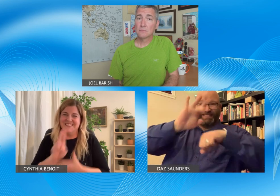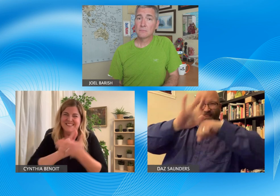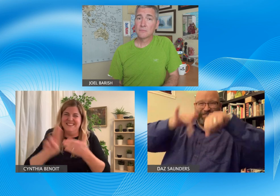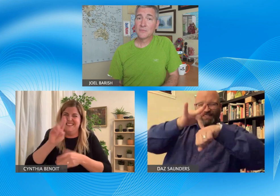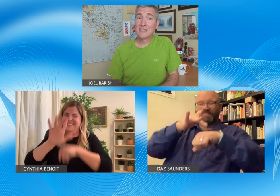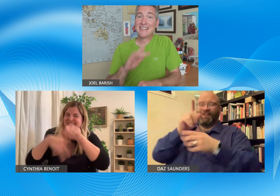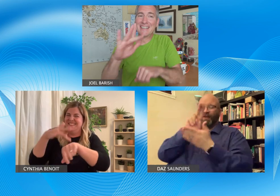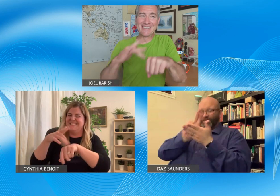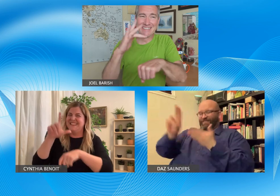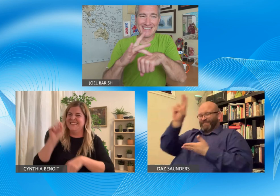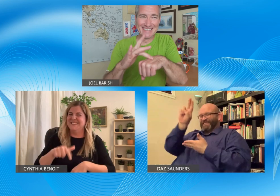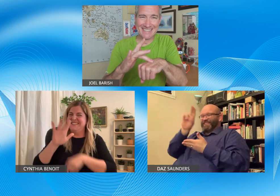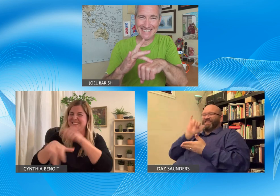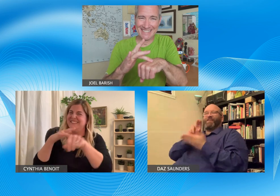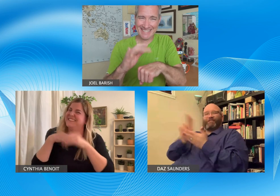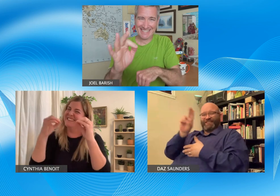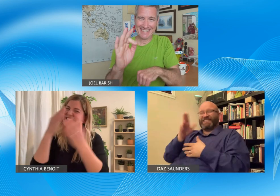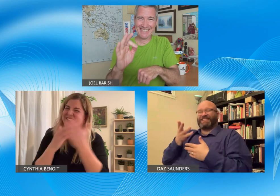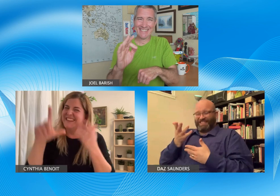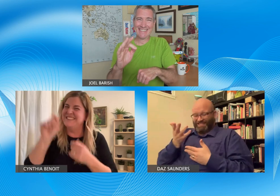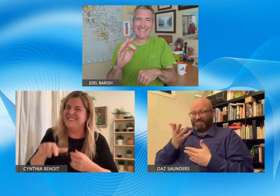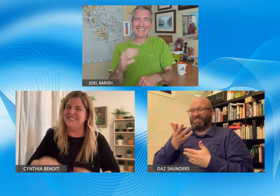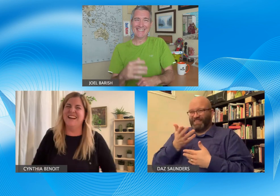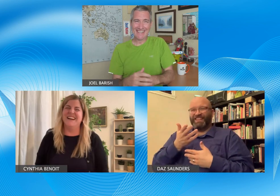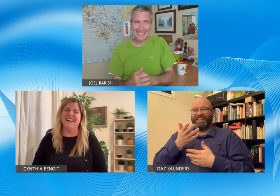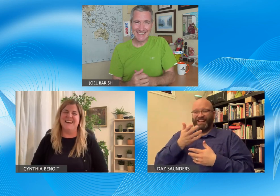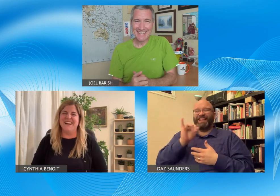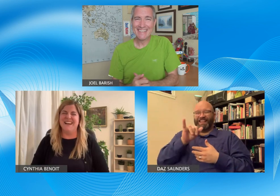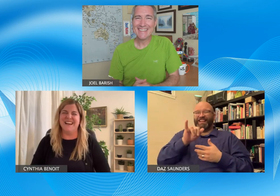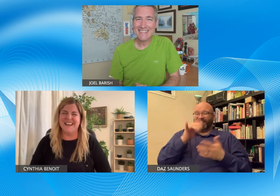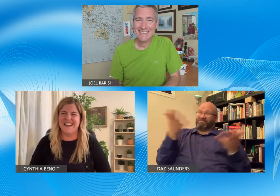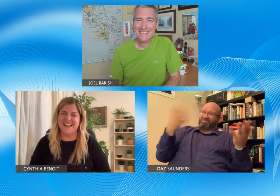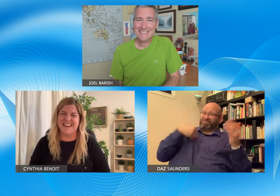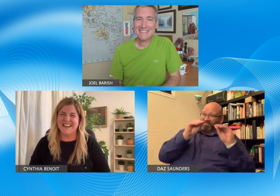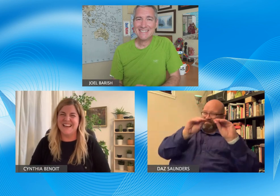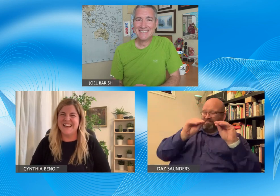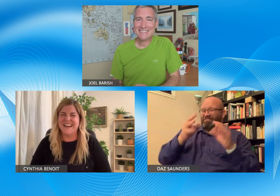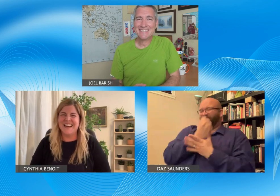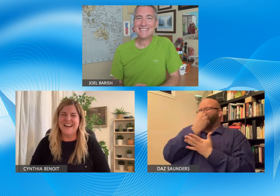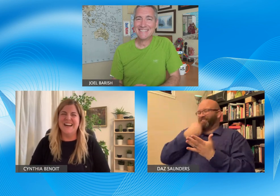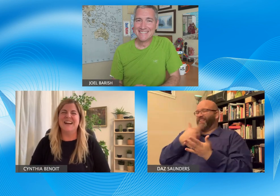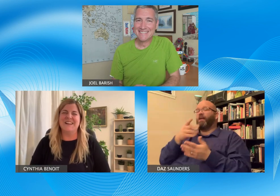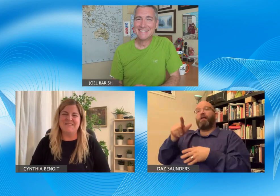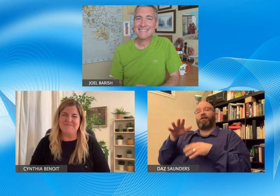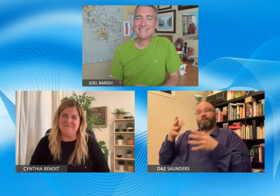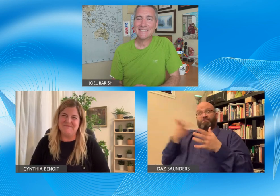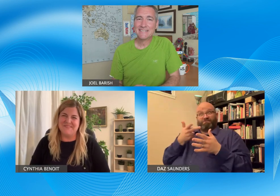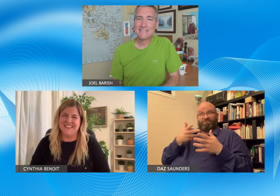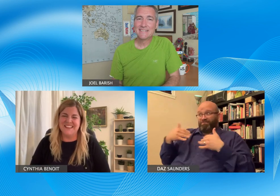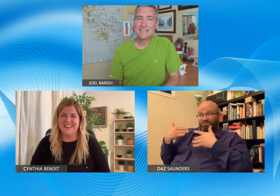University. We’re teaching you some LSQ! Yes, we’re taking this opportunity to teach you some.